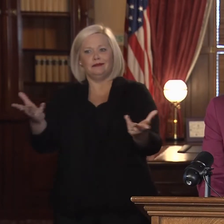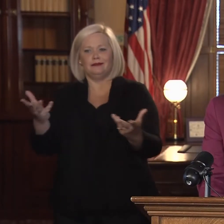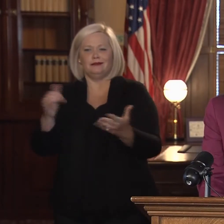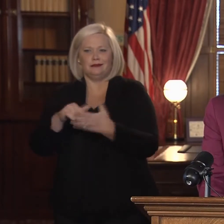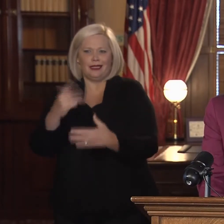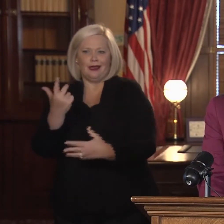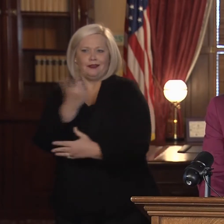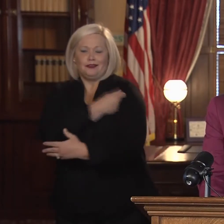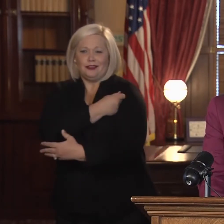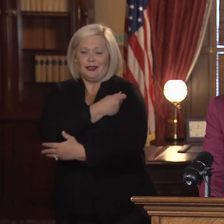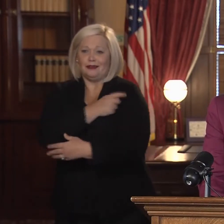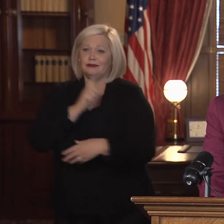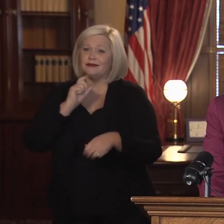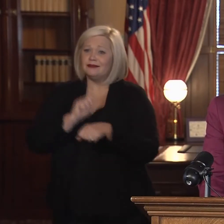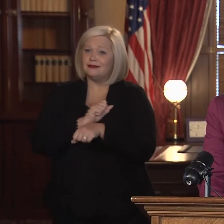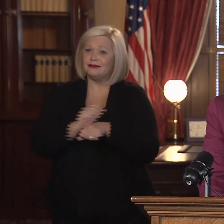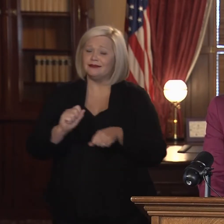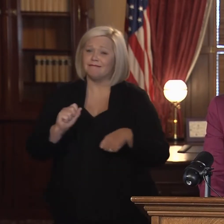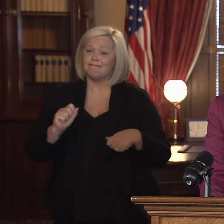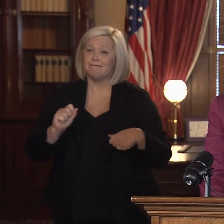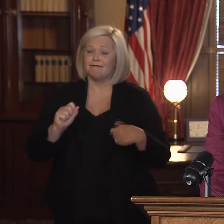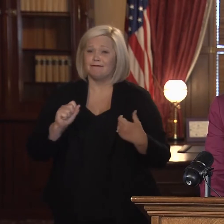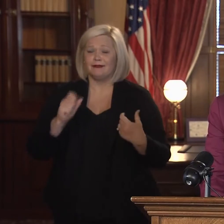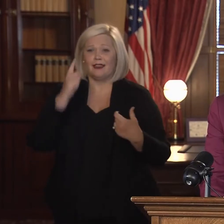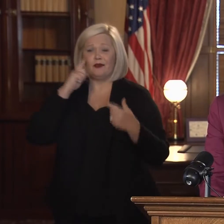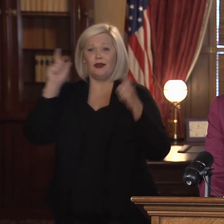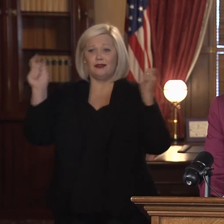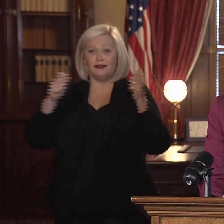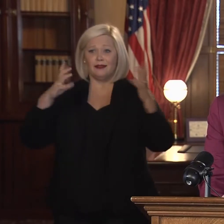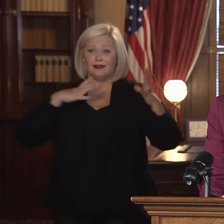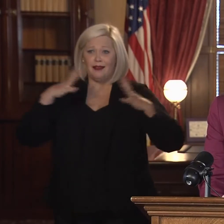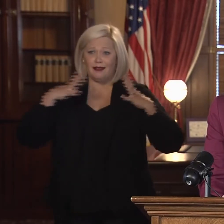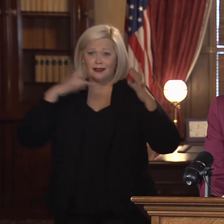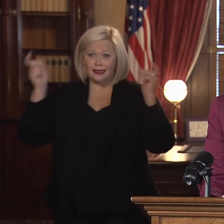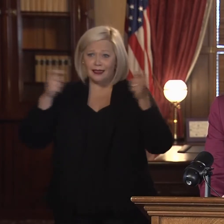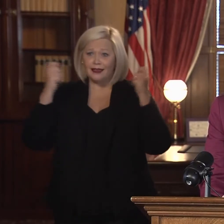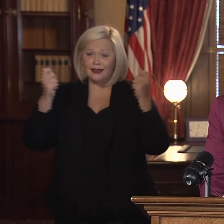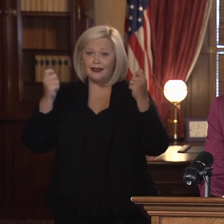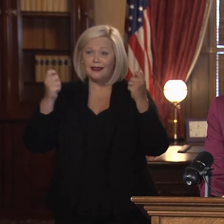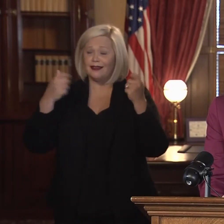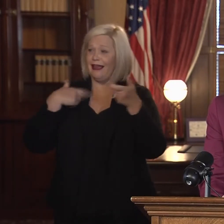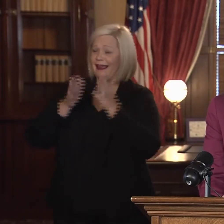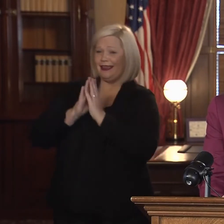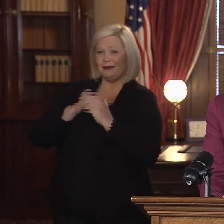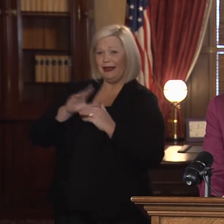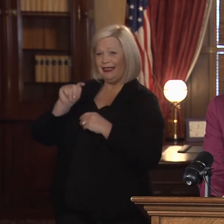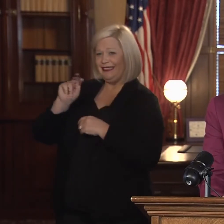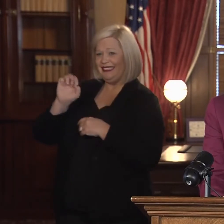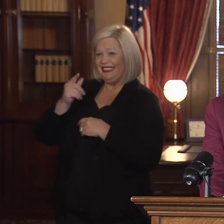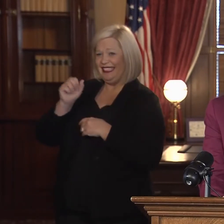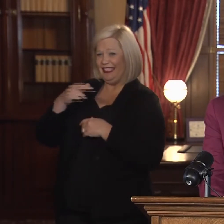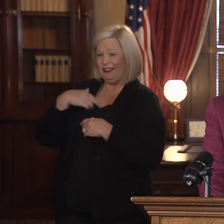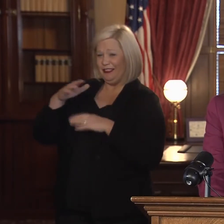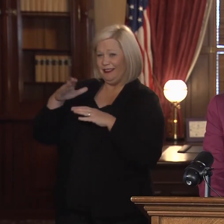THE STATE OF MICHIGAN HAS PLAYED BOTH IN THE CREATION OF THE VACCINE AND THE DISTRIBUTION OF